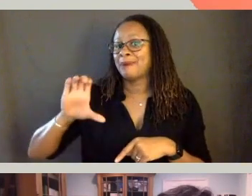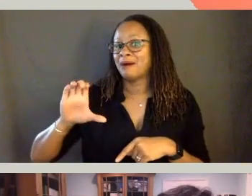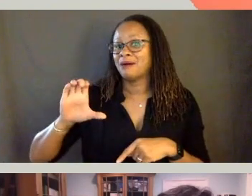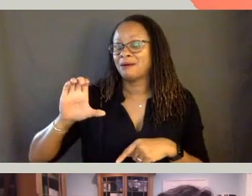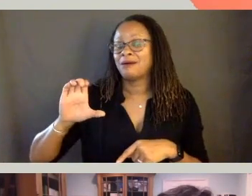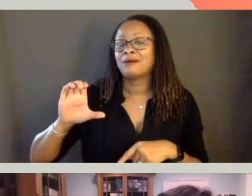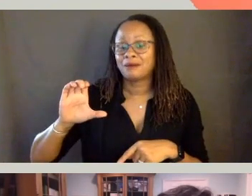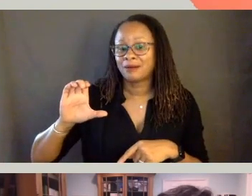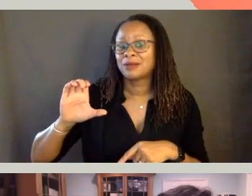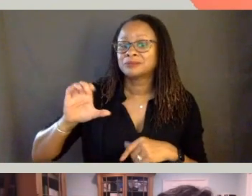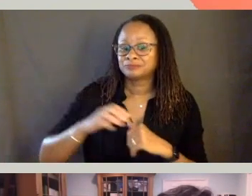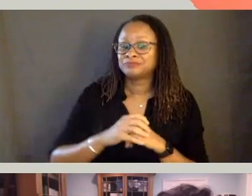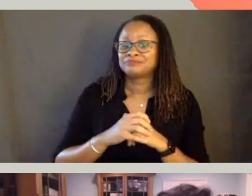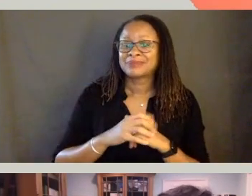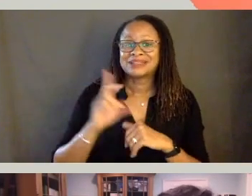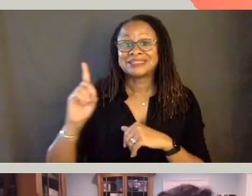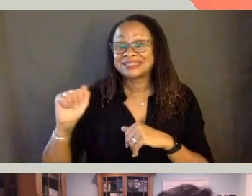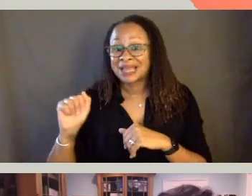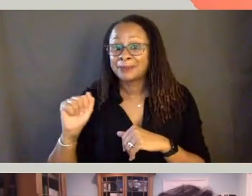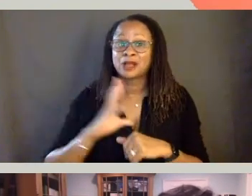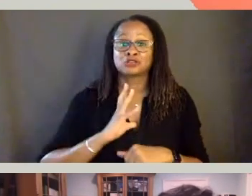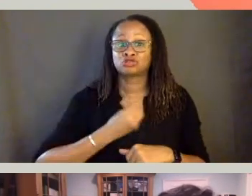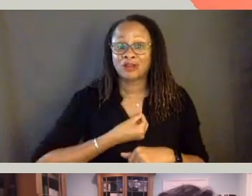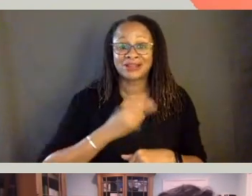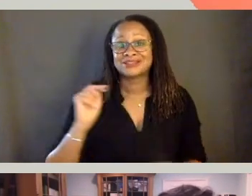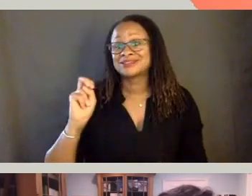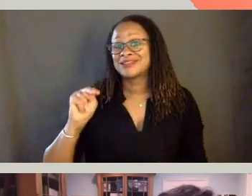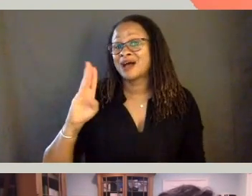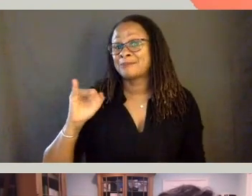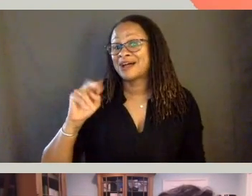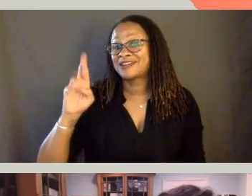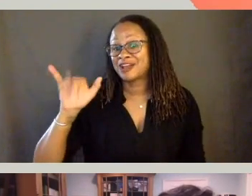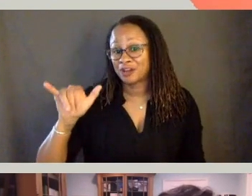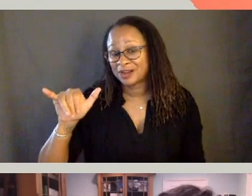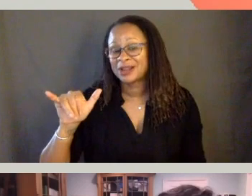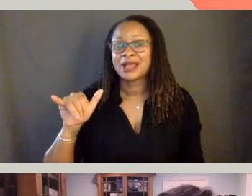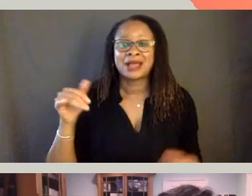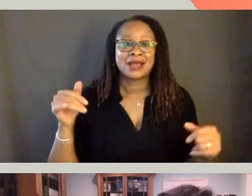disabled, trans non-binary, intersex artists,